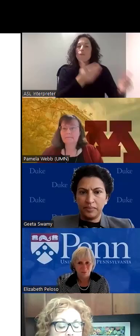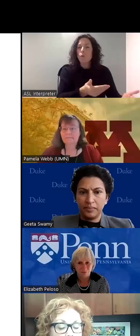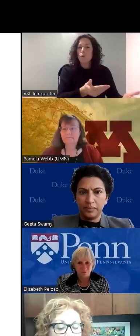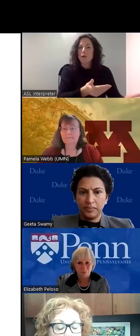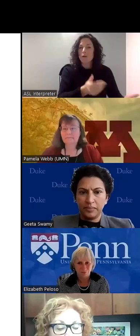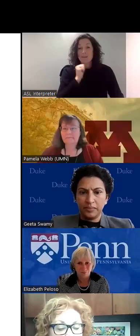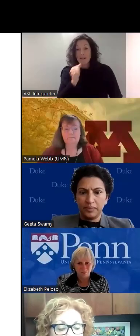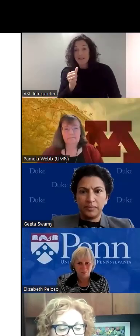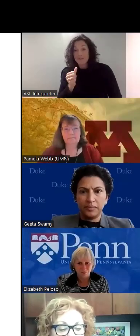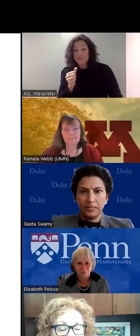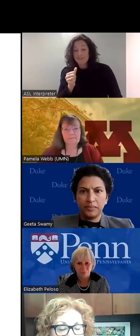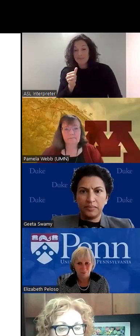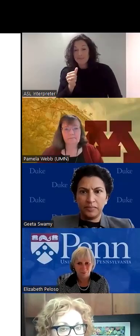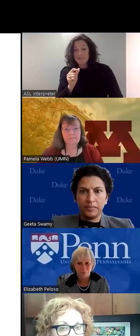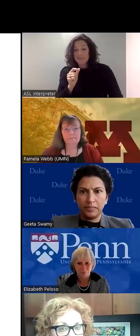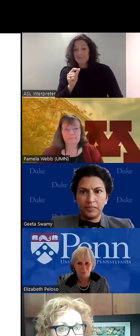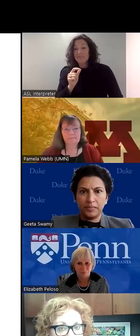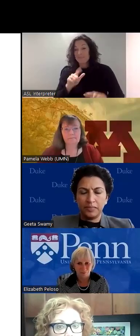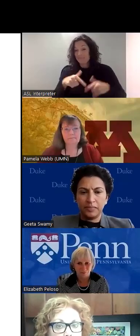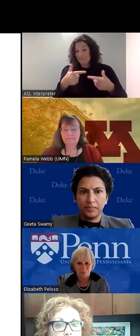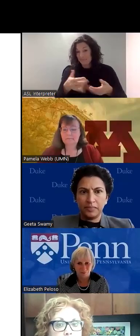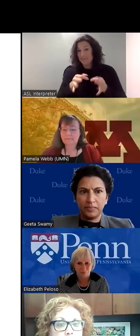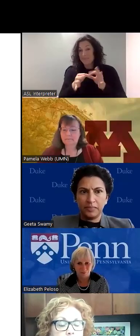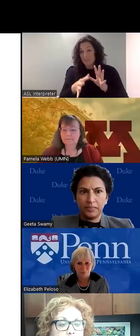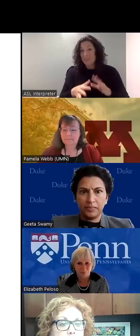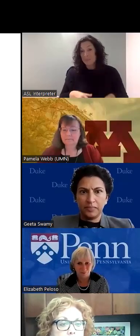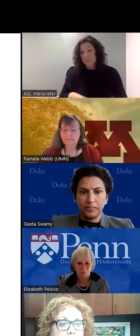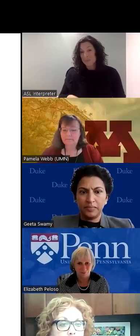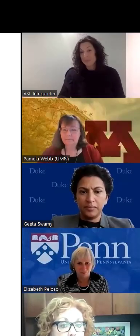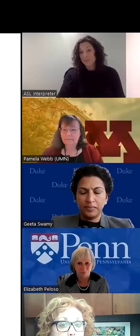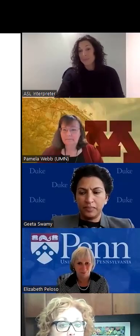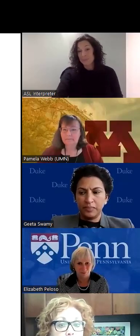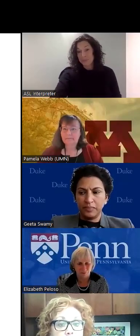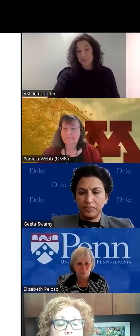So this is a process that applies whether it is a US